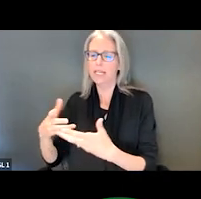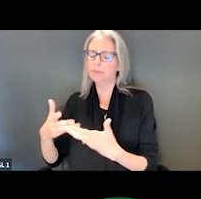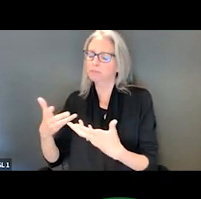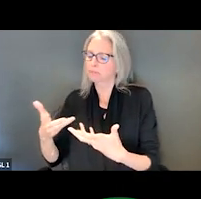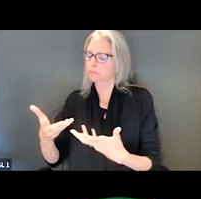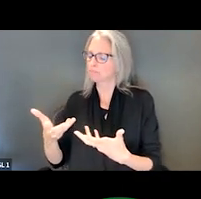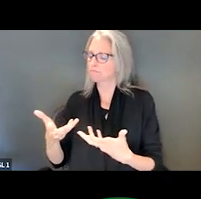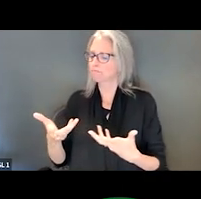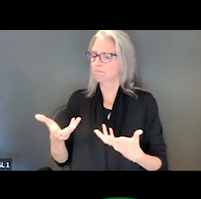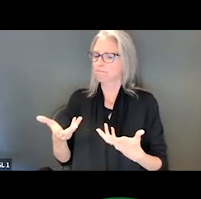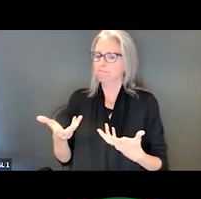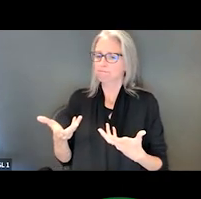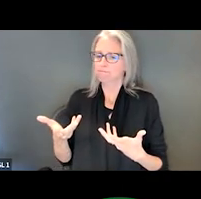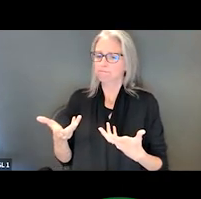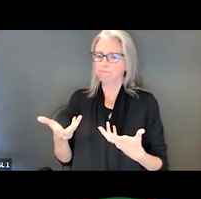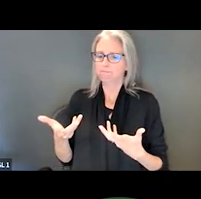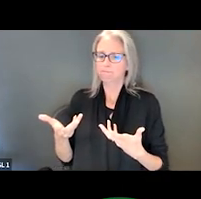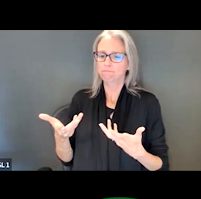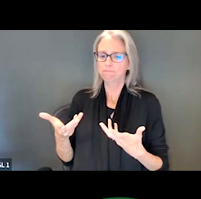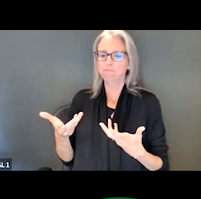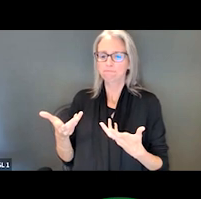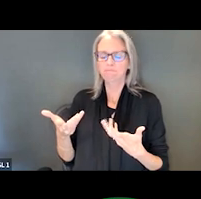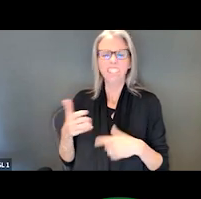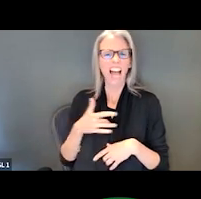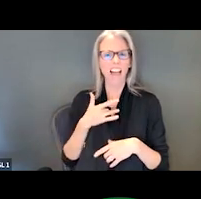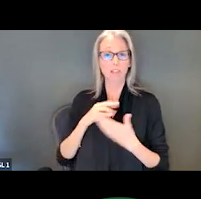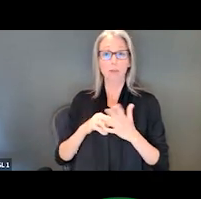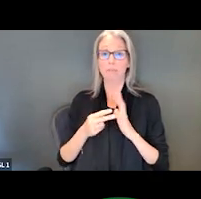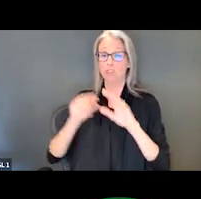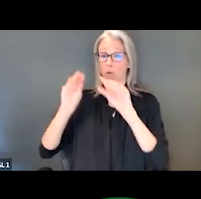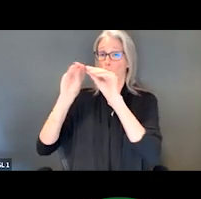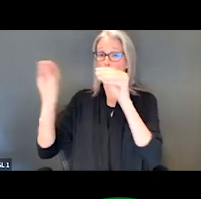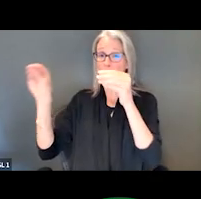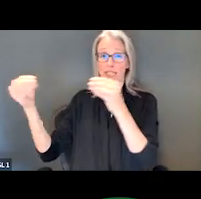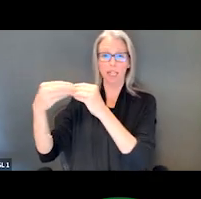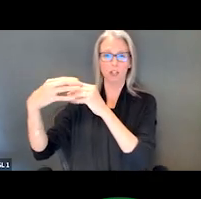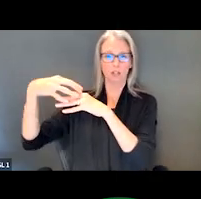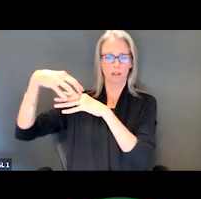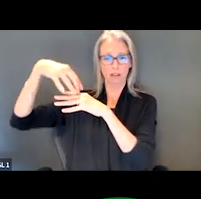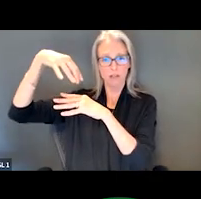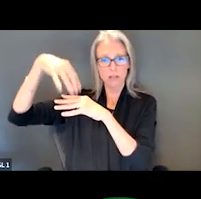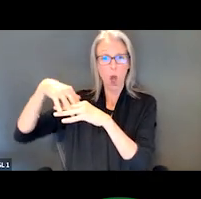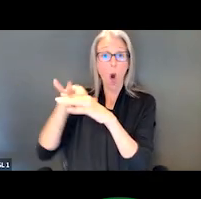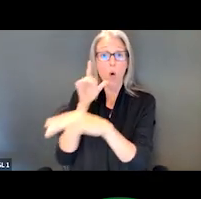And so consulting is great, consultations, and audits and everything, but I think that